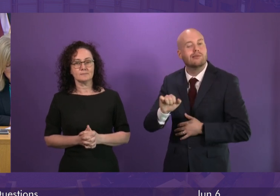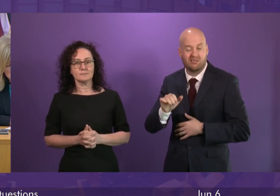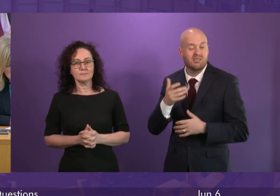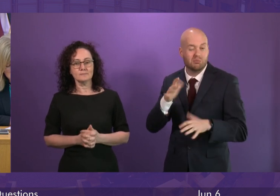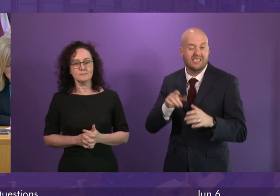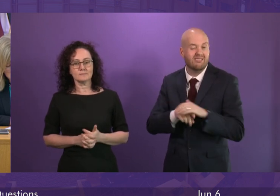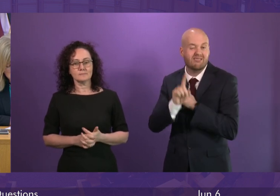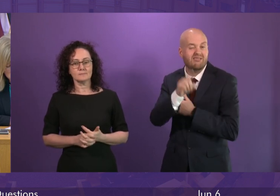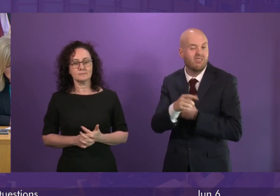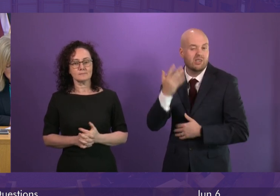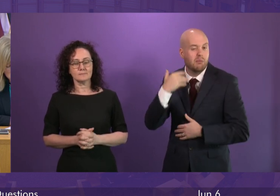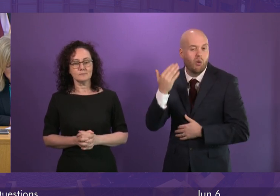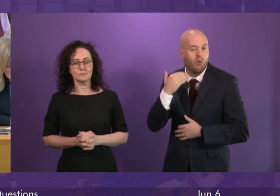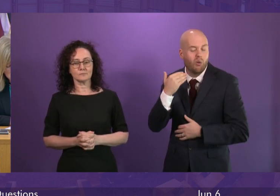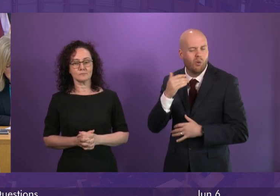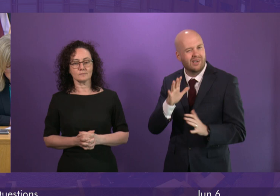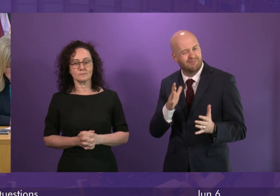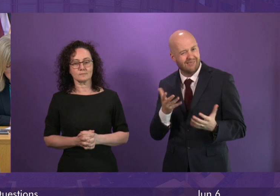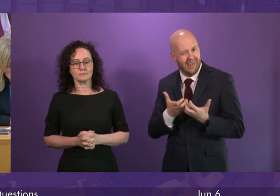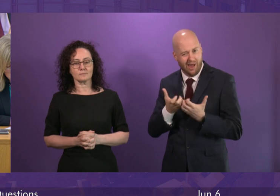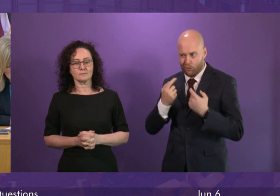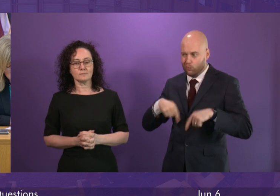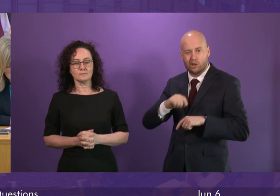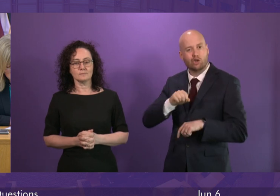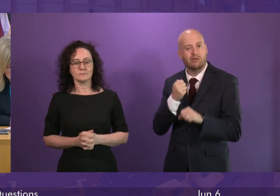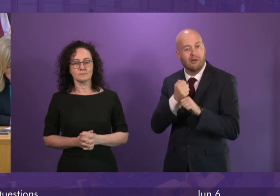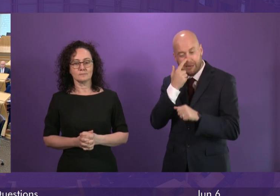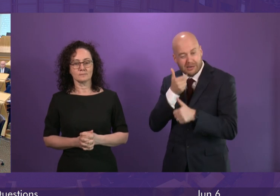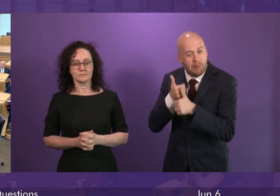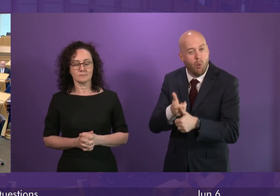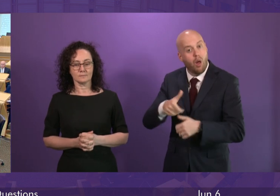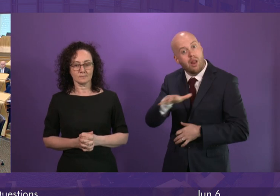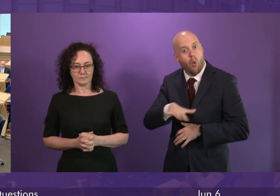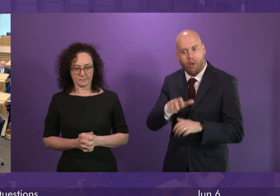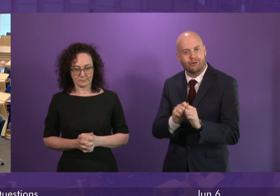can support local journalism, particularly in our island communities? The Deputy First Minister and Cabinet Secretary for Education and Skills (John Swinney): I was very sorry